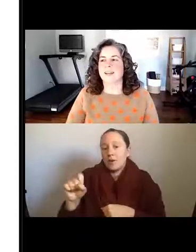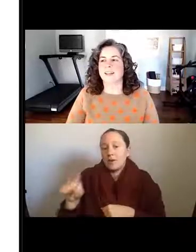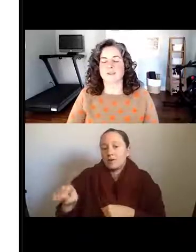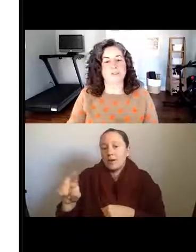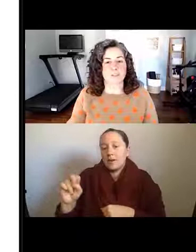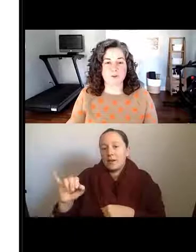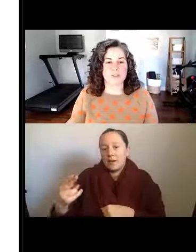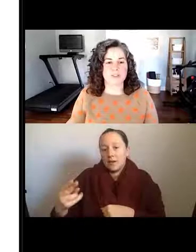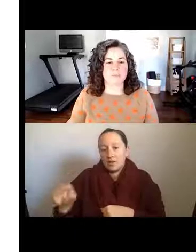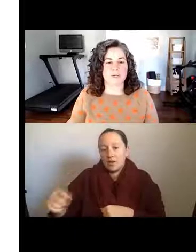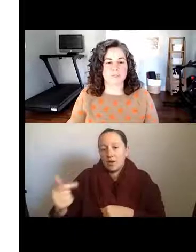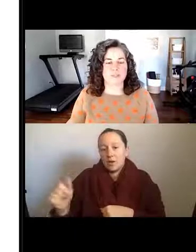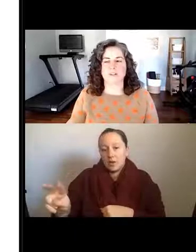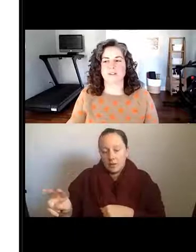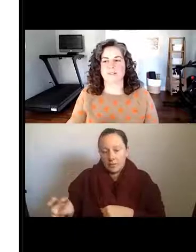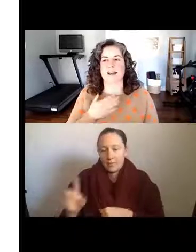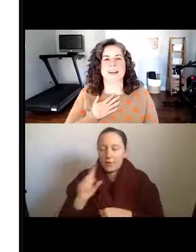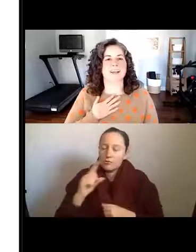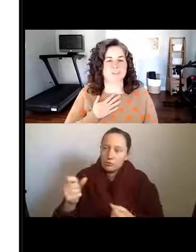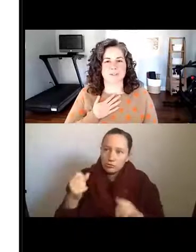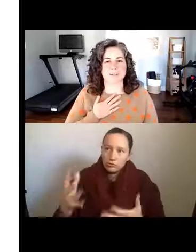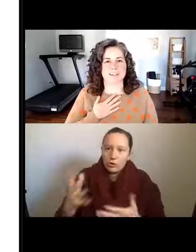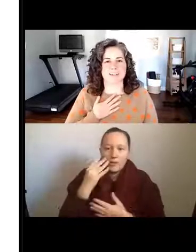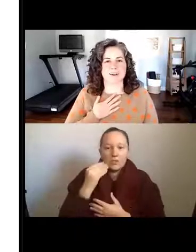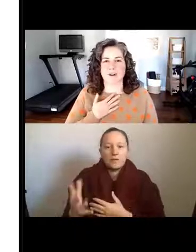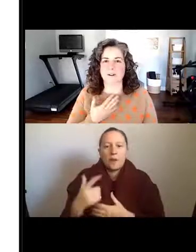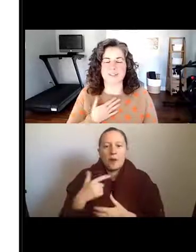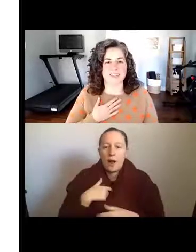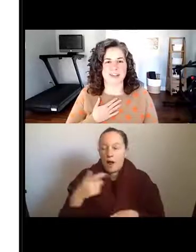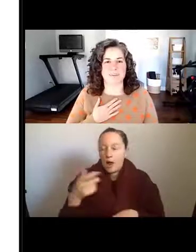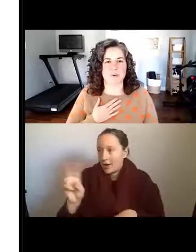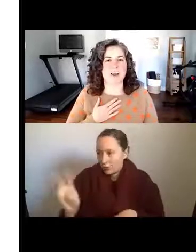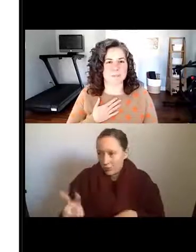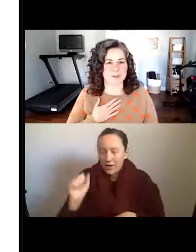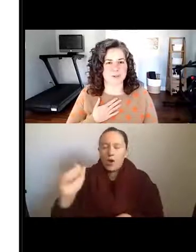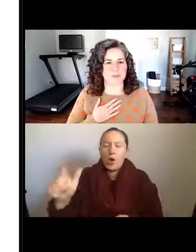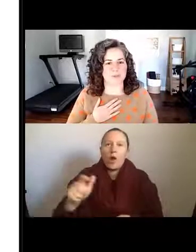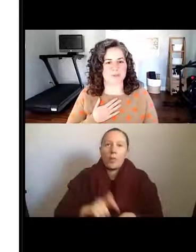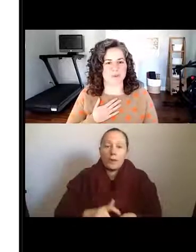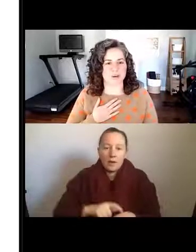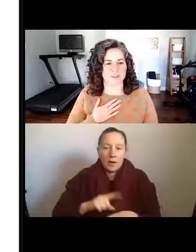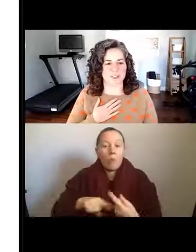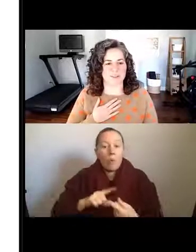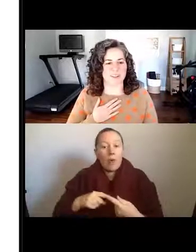There is so much information there. I actually look at it all the time when I'm answering people's questions.